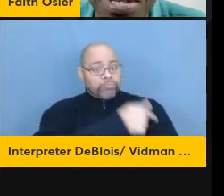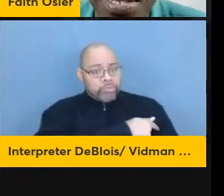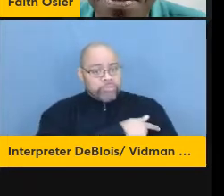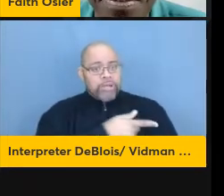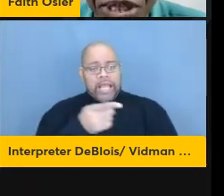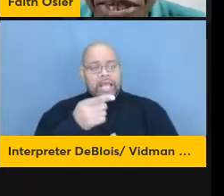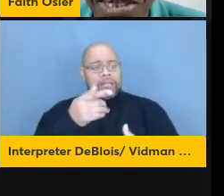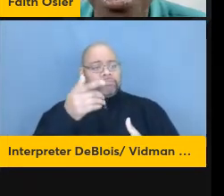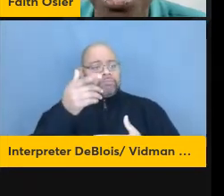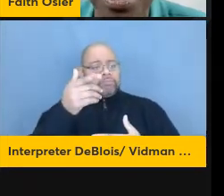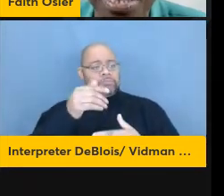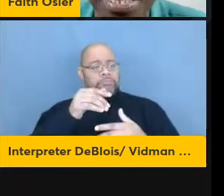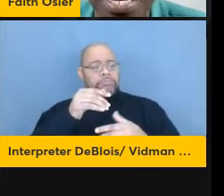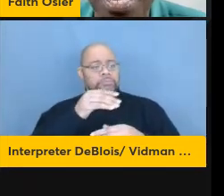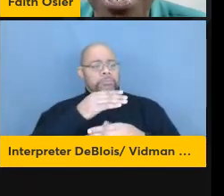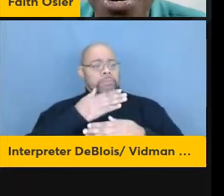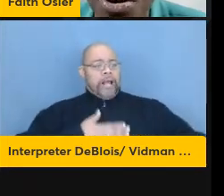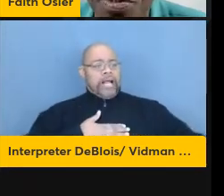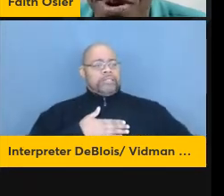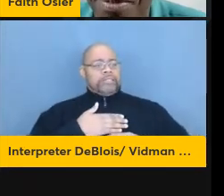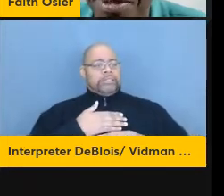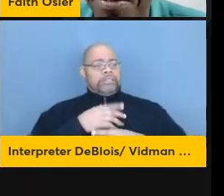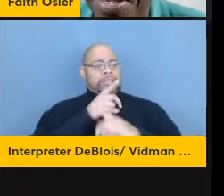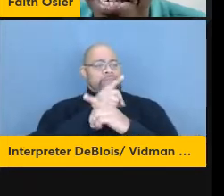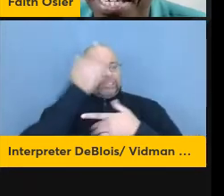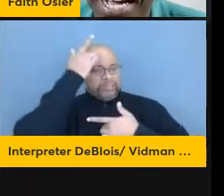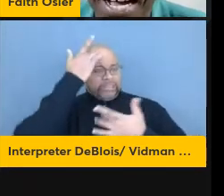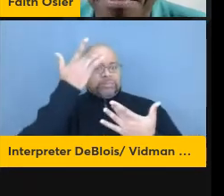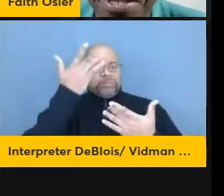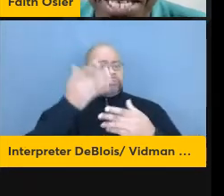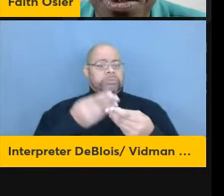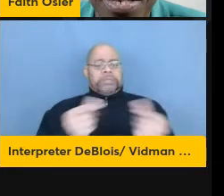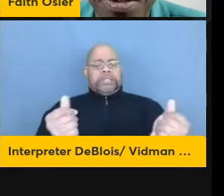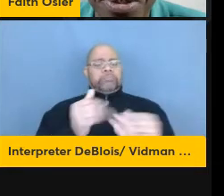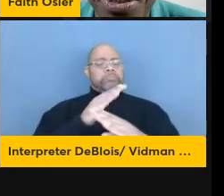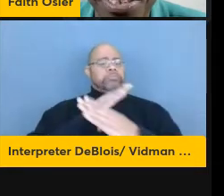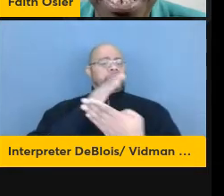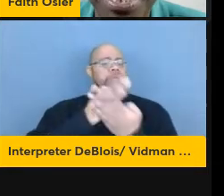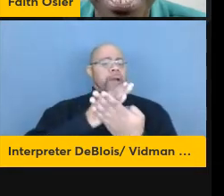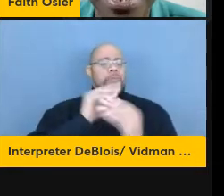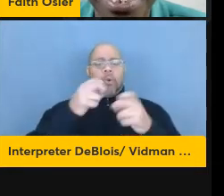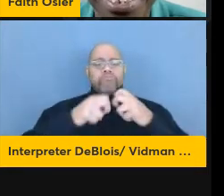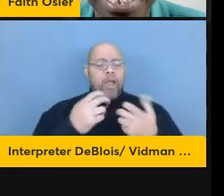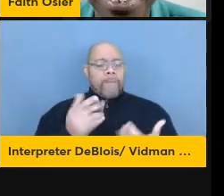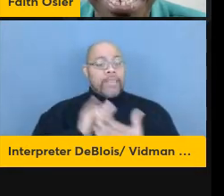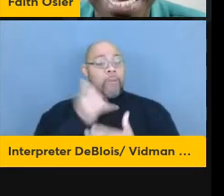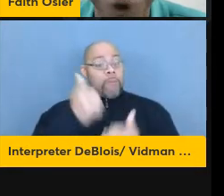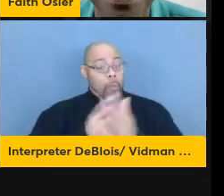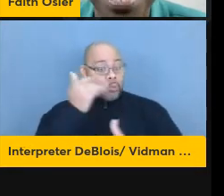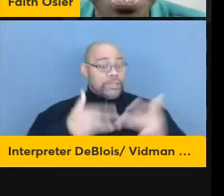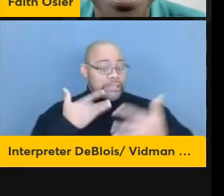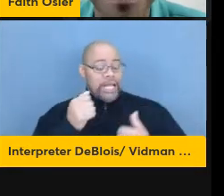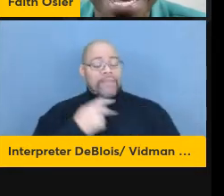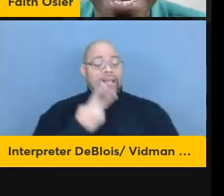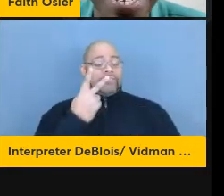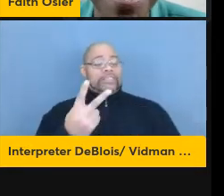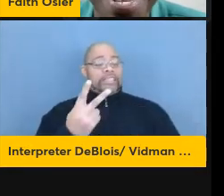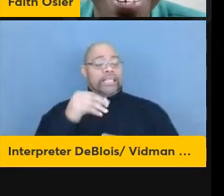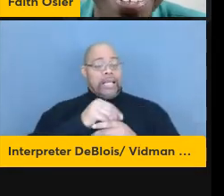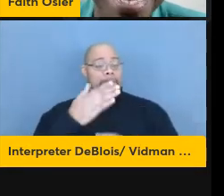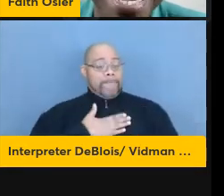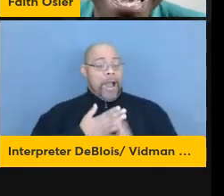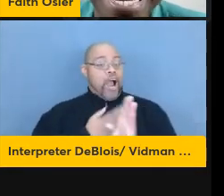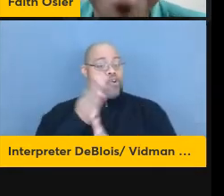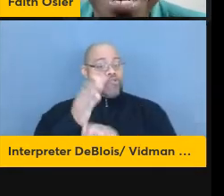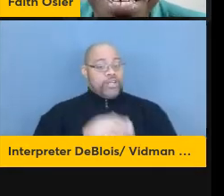system just deals with it. No problem. So that's one of the most exciting things that I've seen in my career. And I'm really